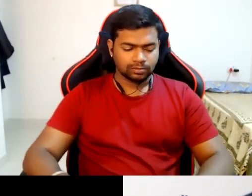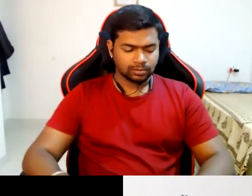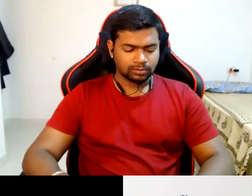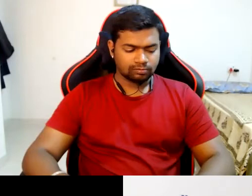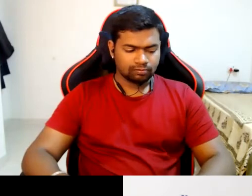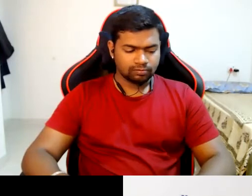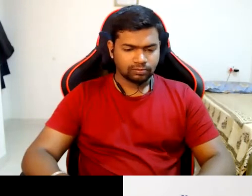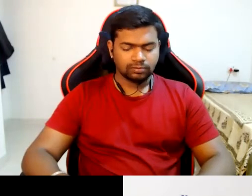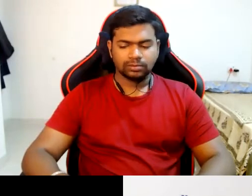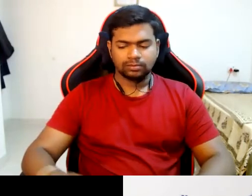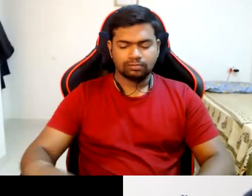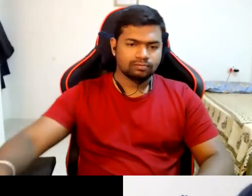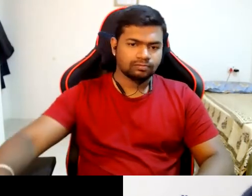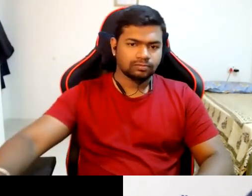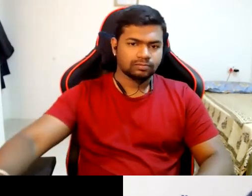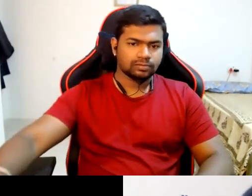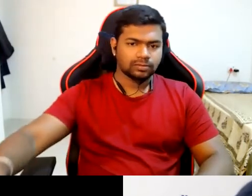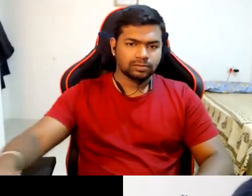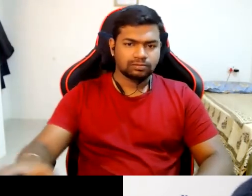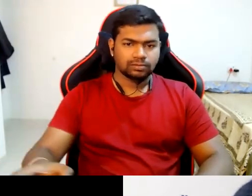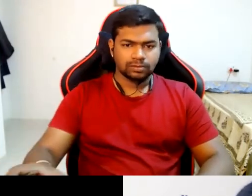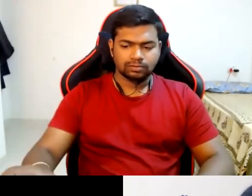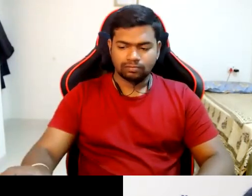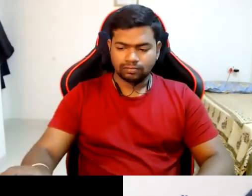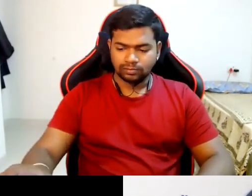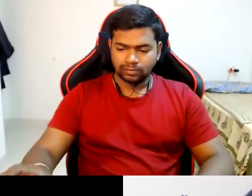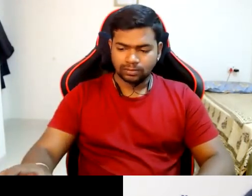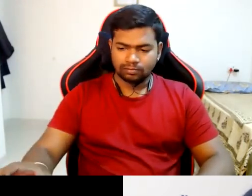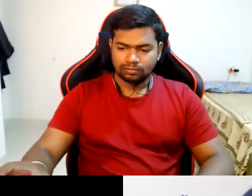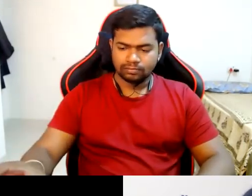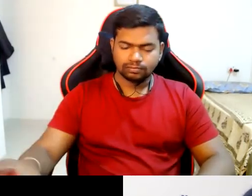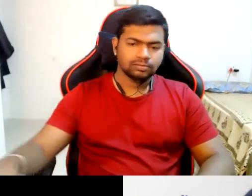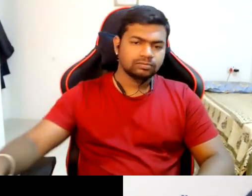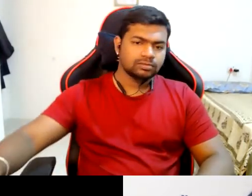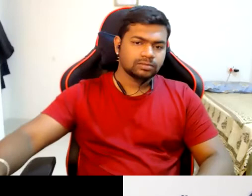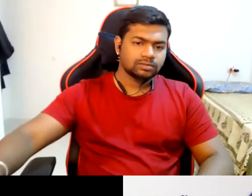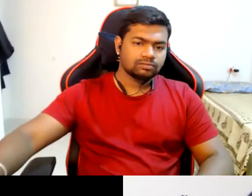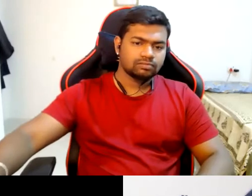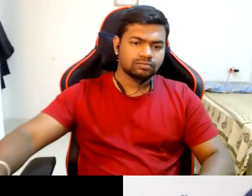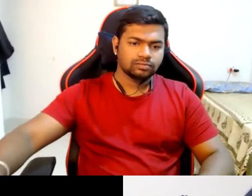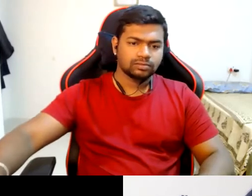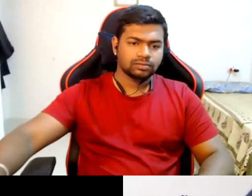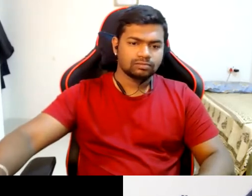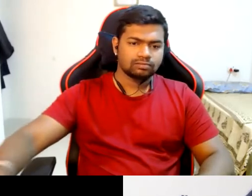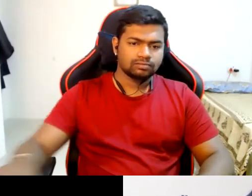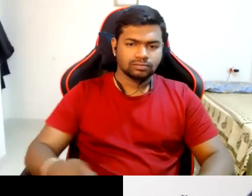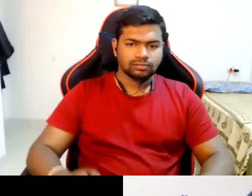Sorry there was some commotion outside and a lot of noises are coming. No worries, no worries.